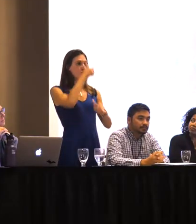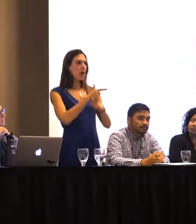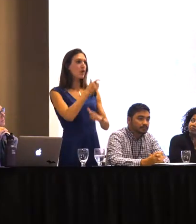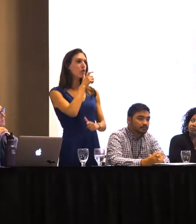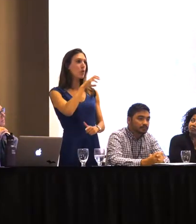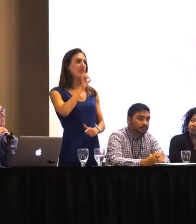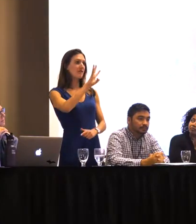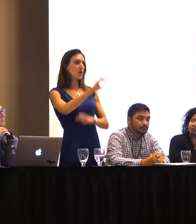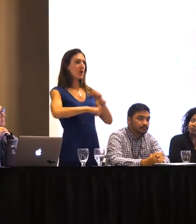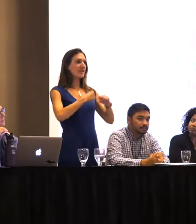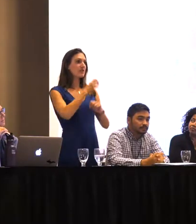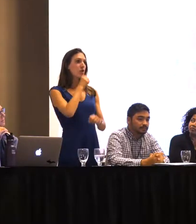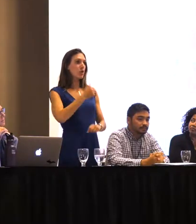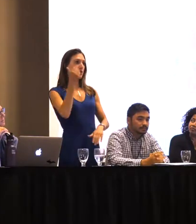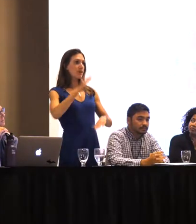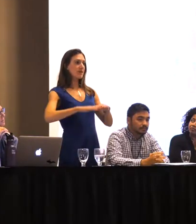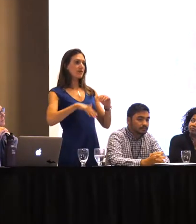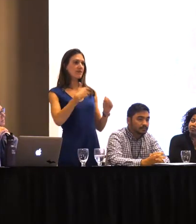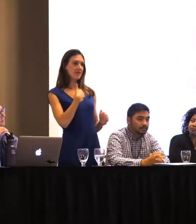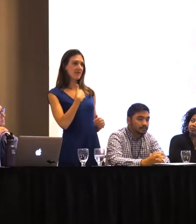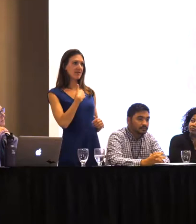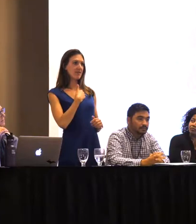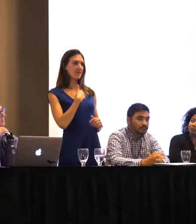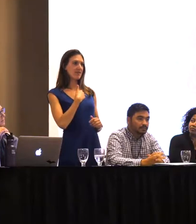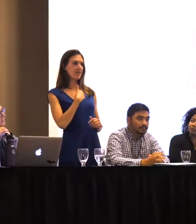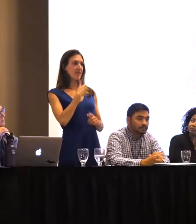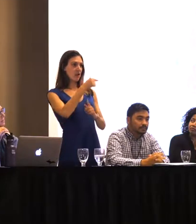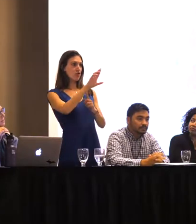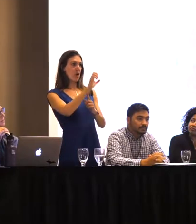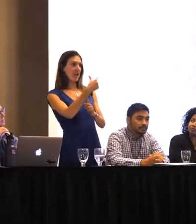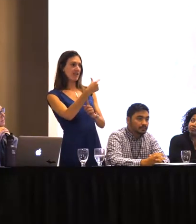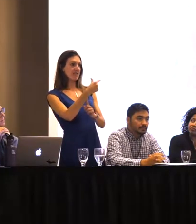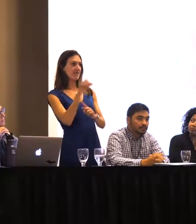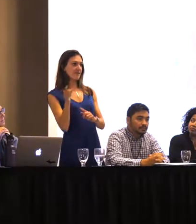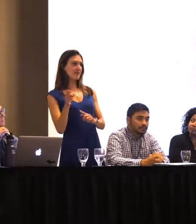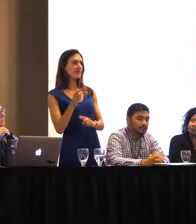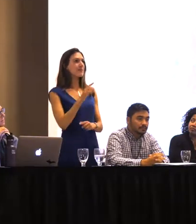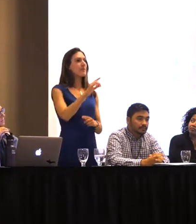with a brother who is four years older than I am. His name is Greg.